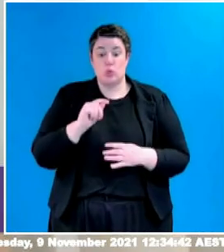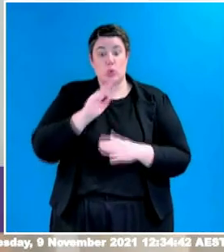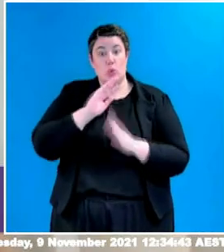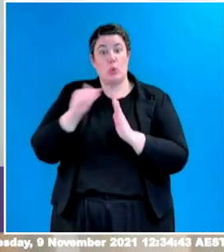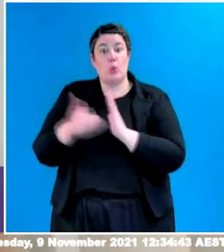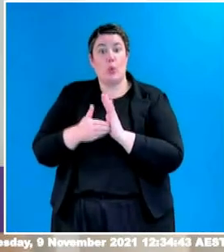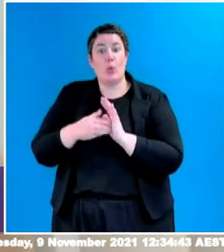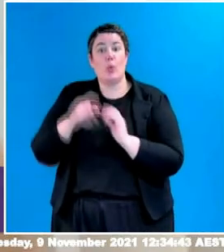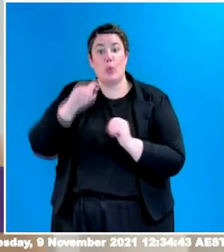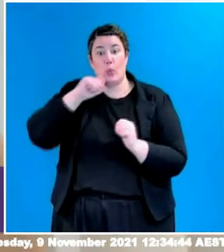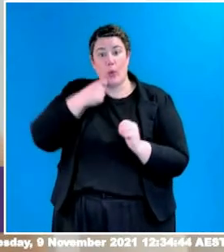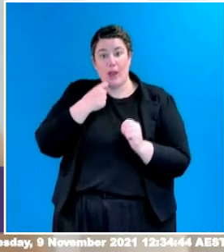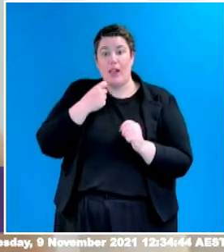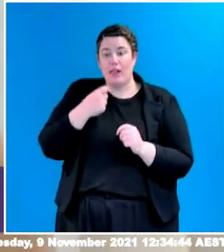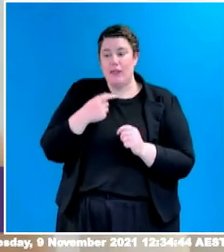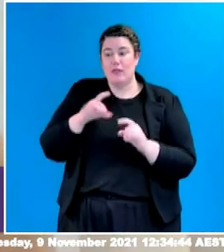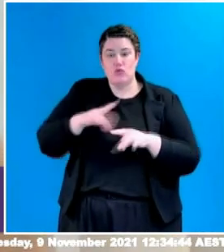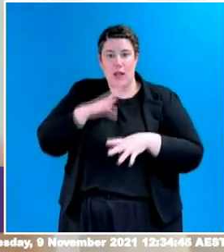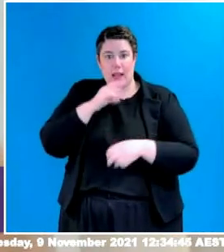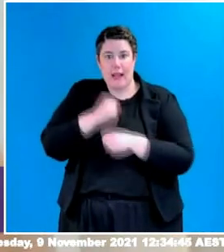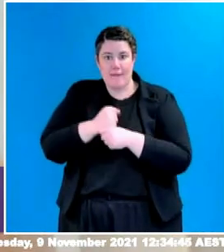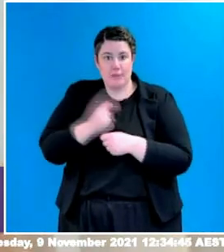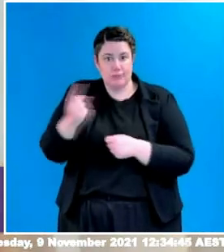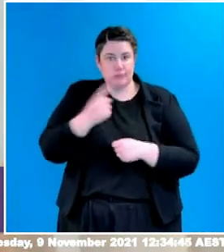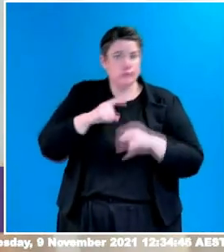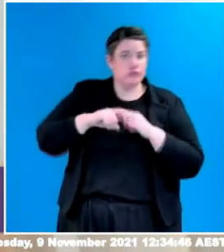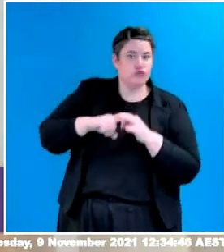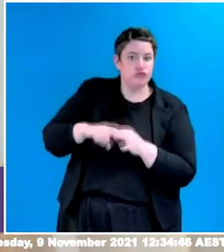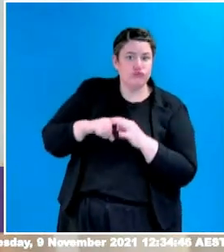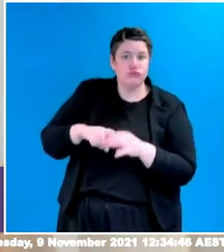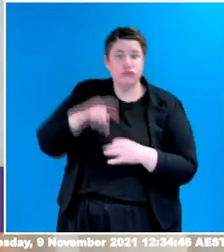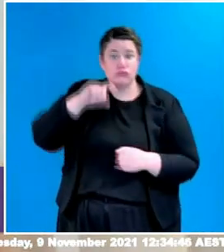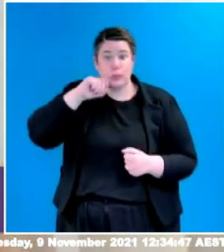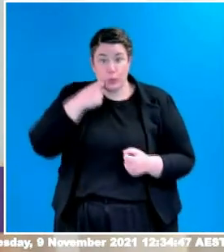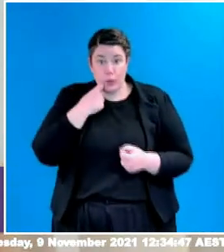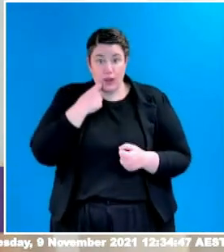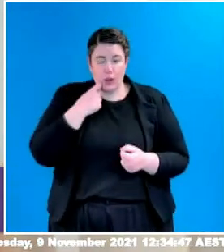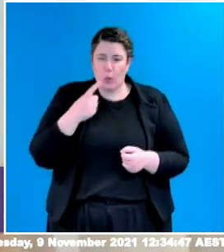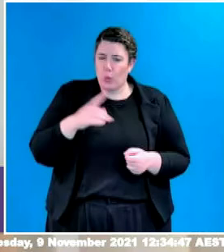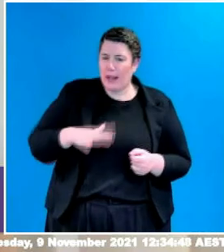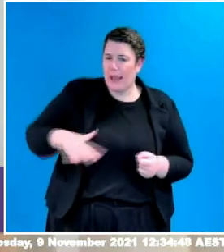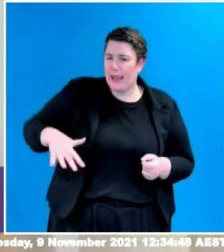representatives of the Australian Government and one area I want to ask